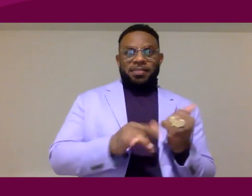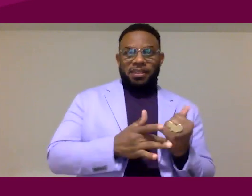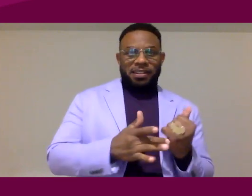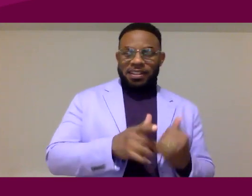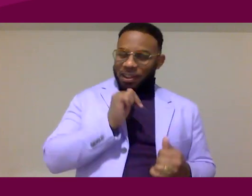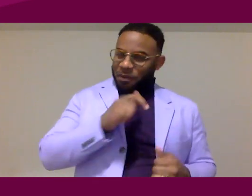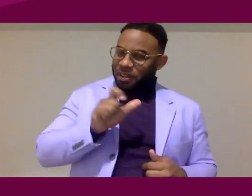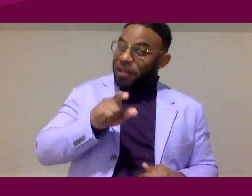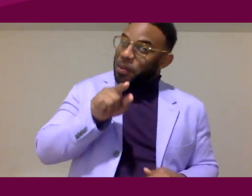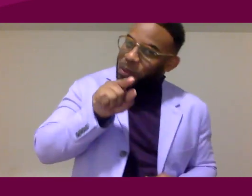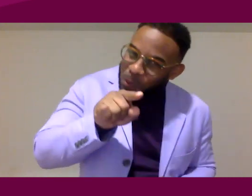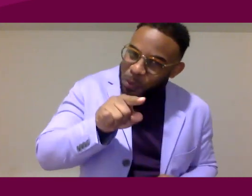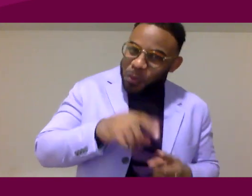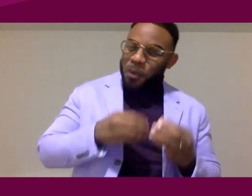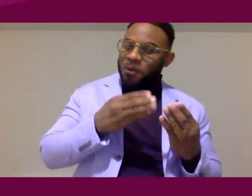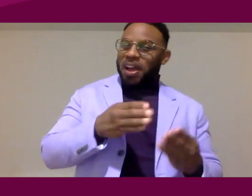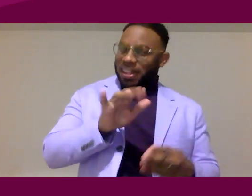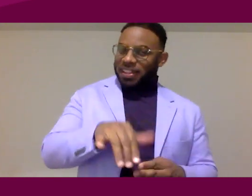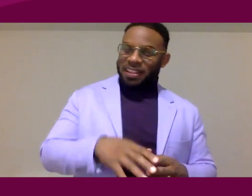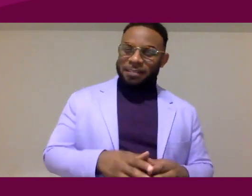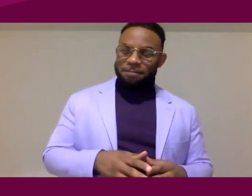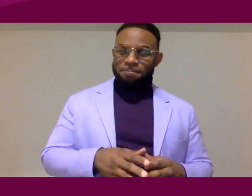They don't need you to provide that.